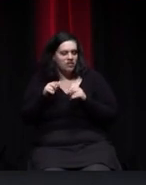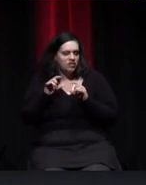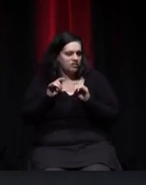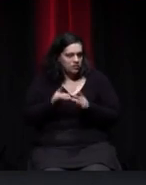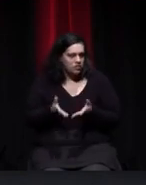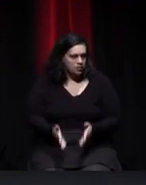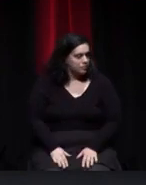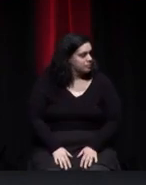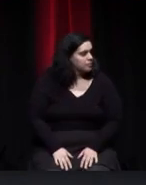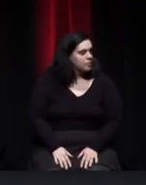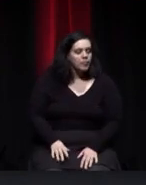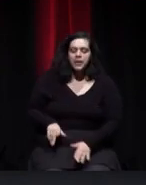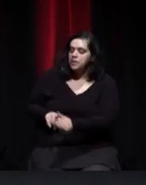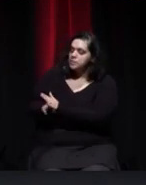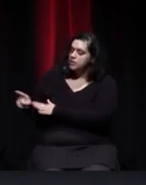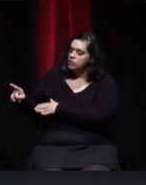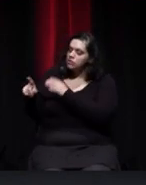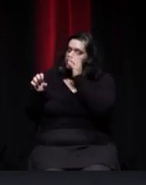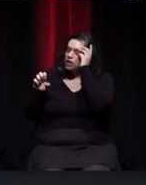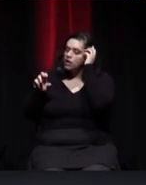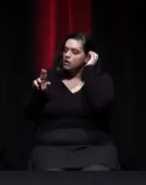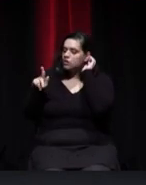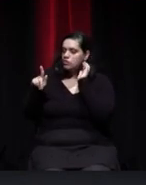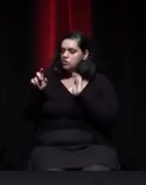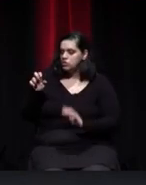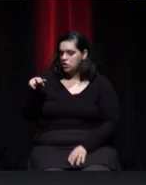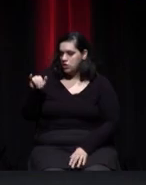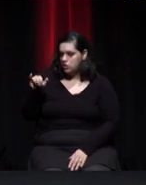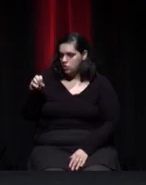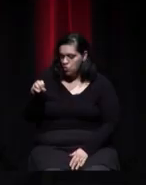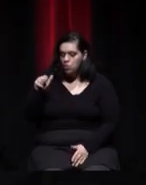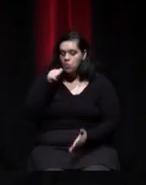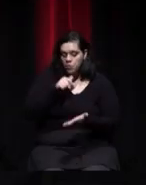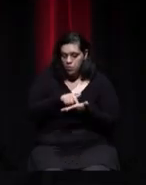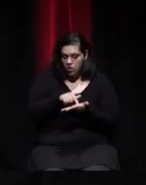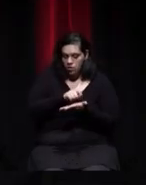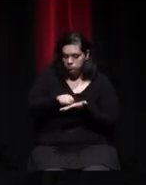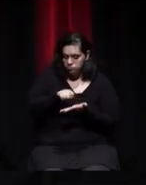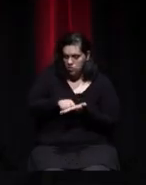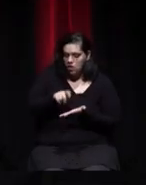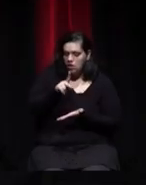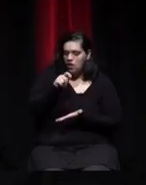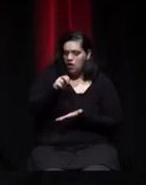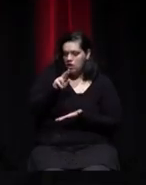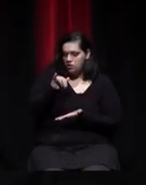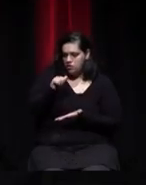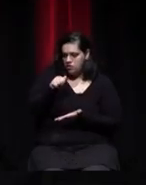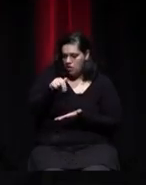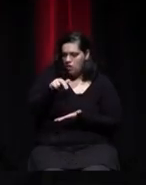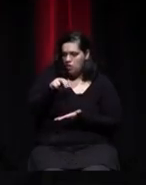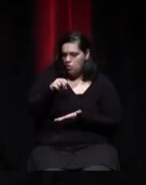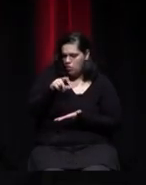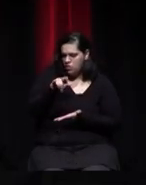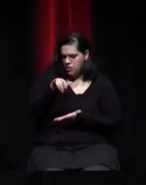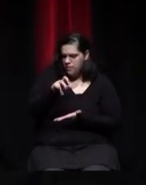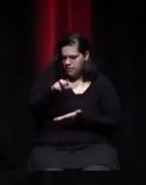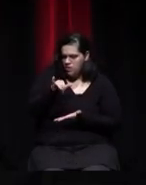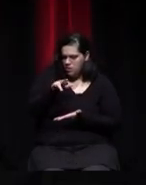Eugênio, Carina Oliveira's asking: "In this context of political awareness,